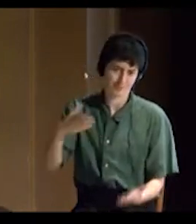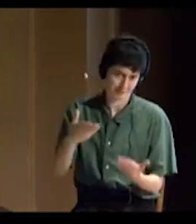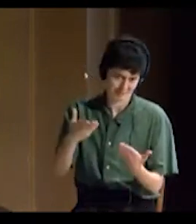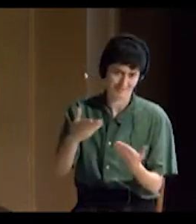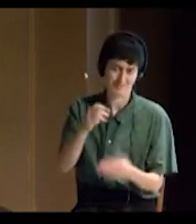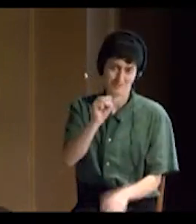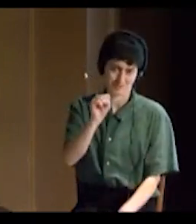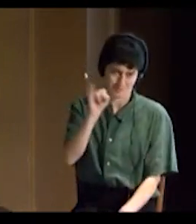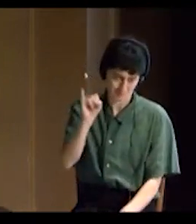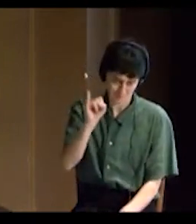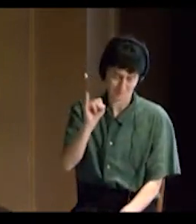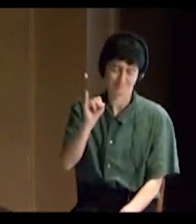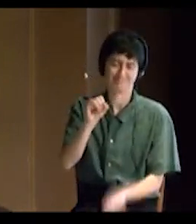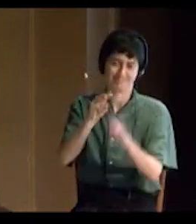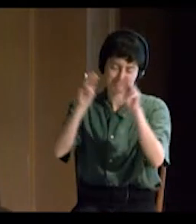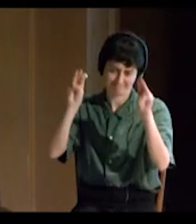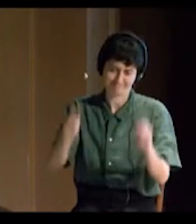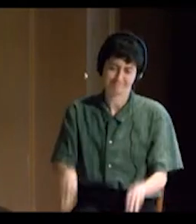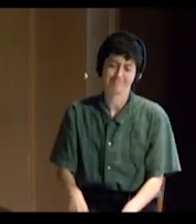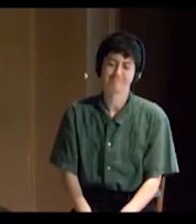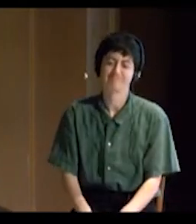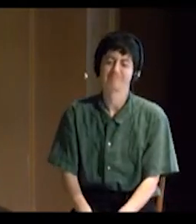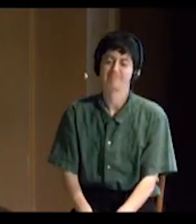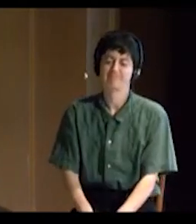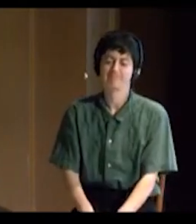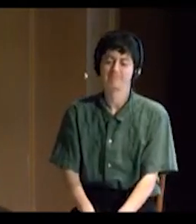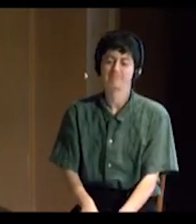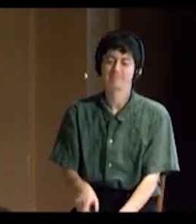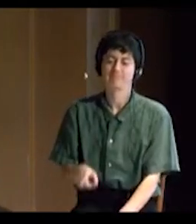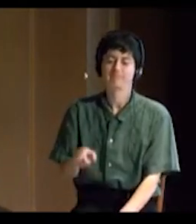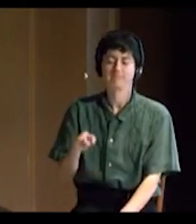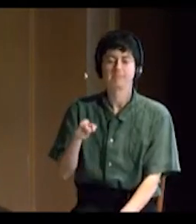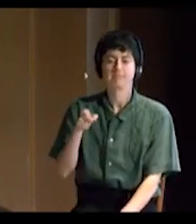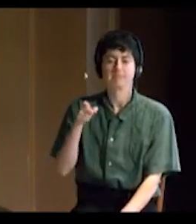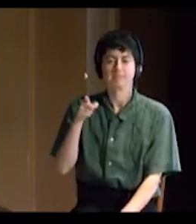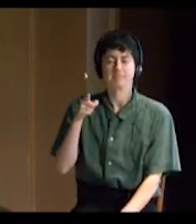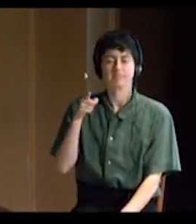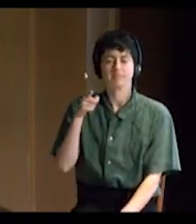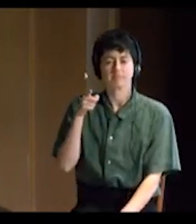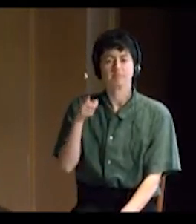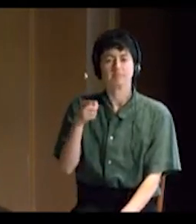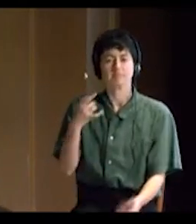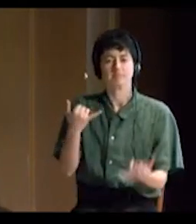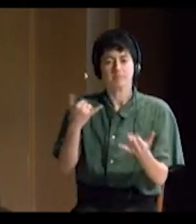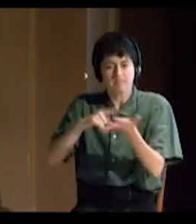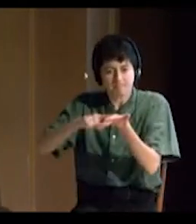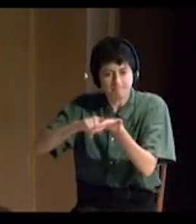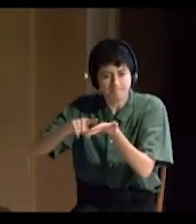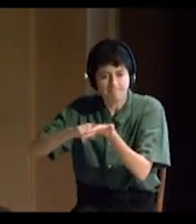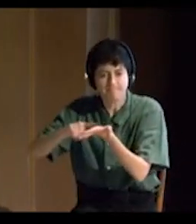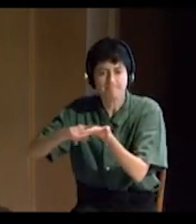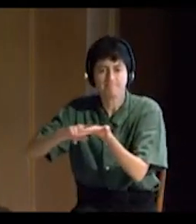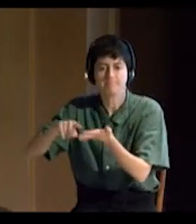and the environment on shaping polyphenotypic variation on recent and ancient evolutionary scales.